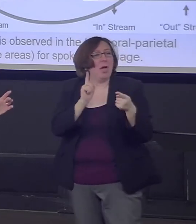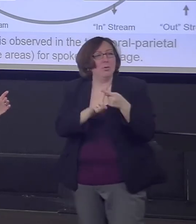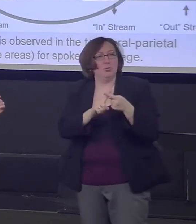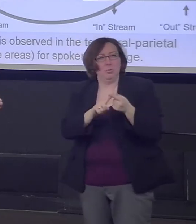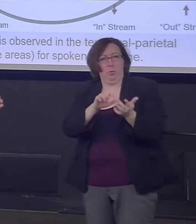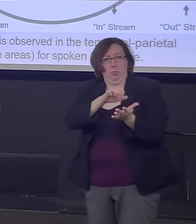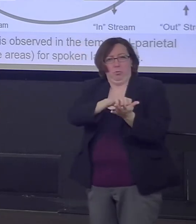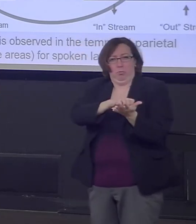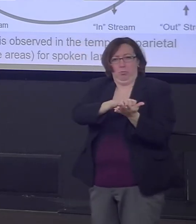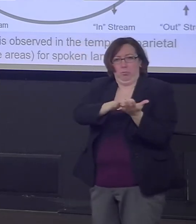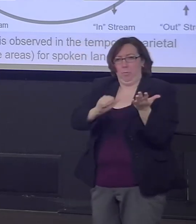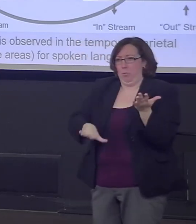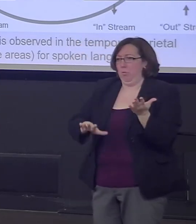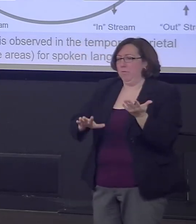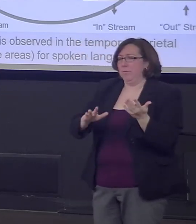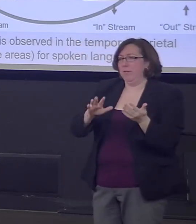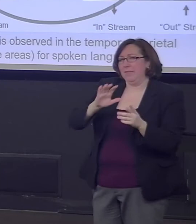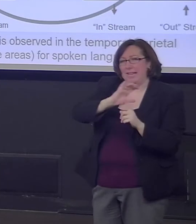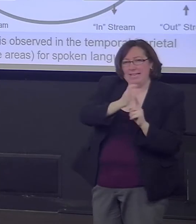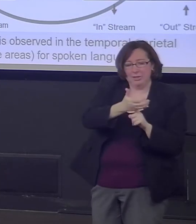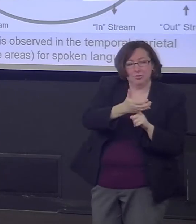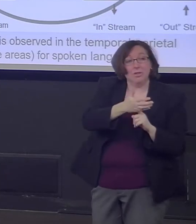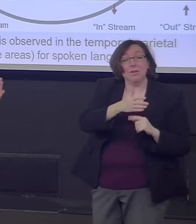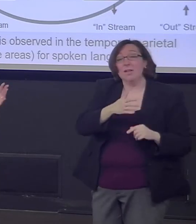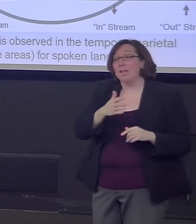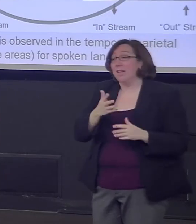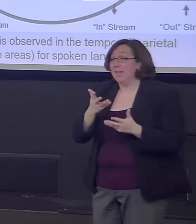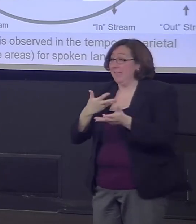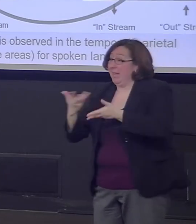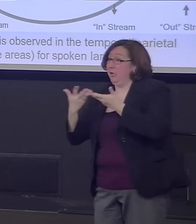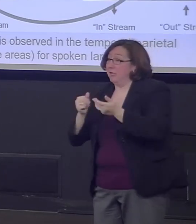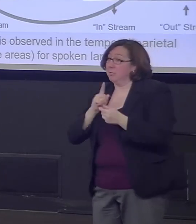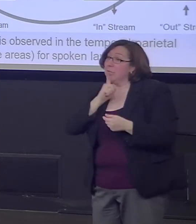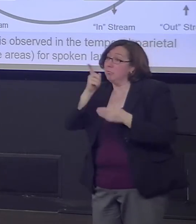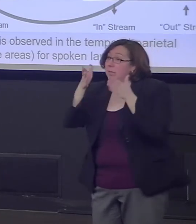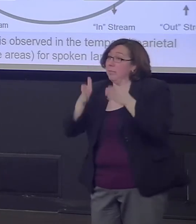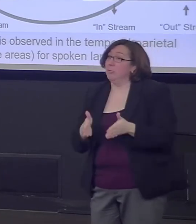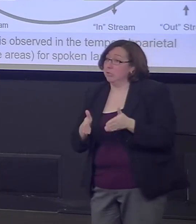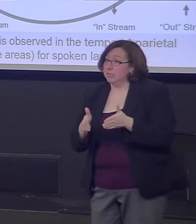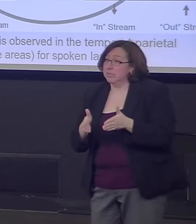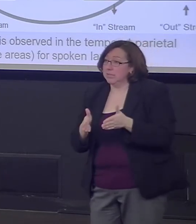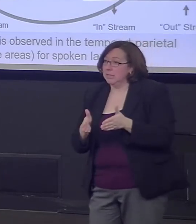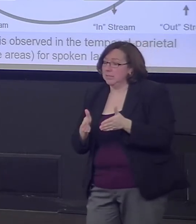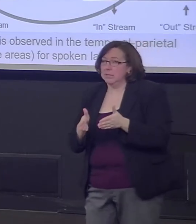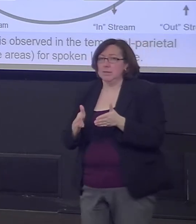and left the interaction with the real person versus the picture.